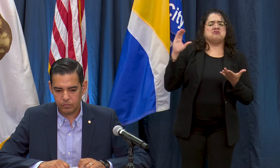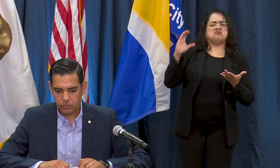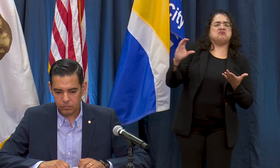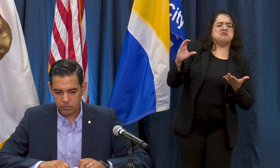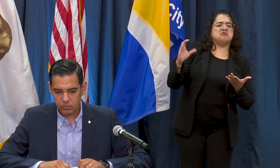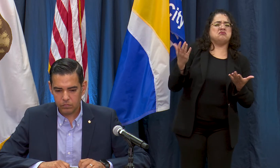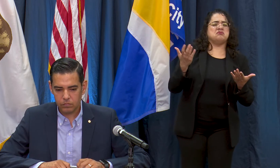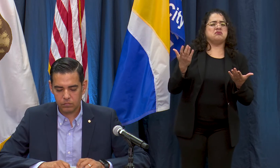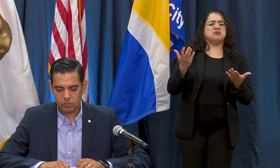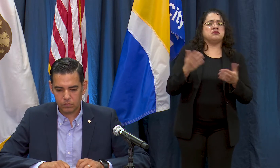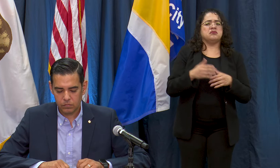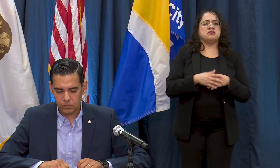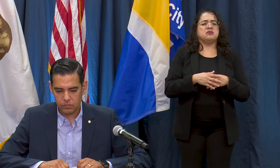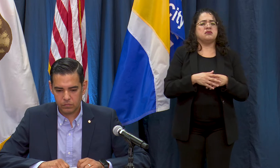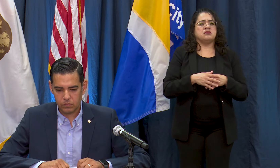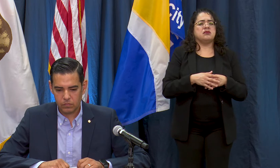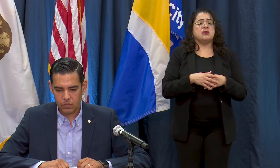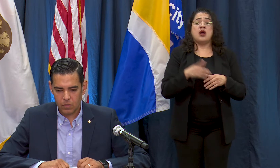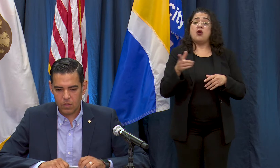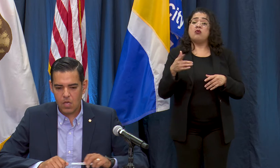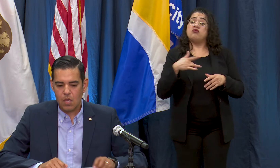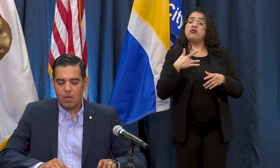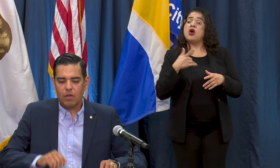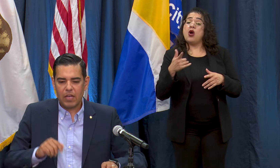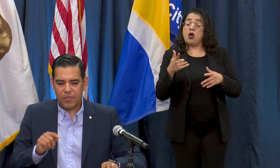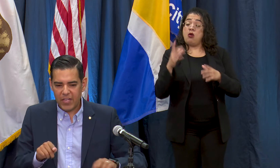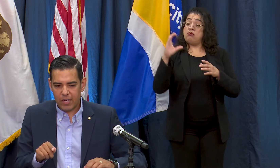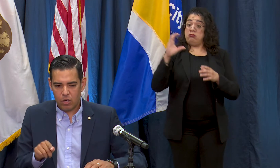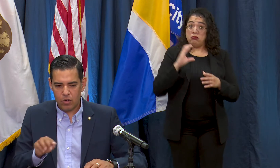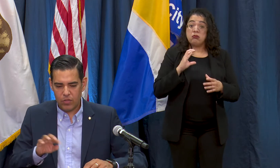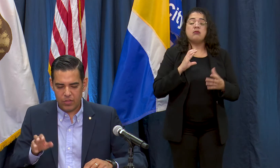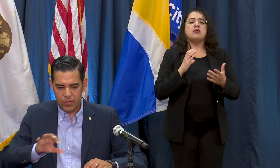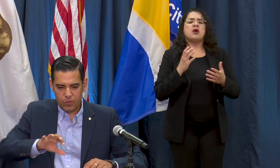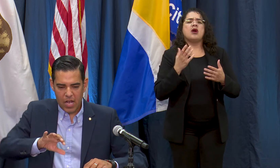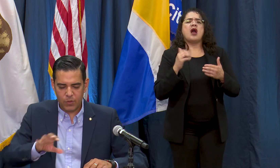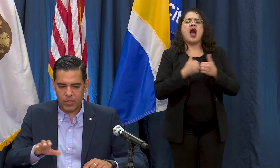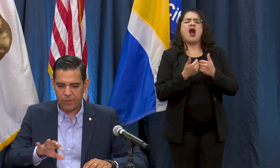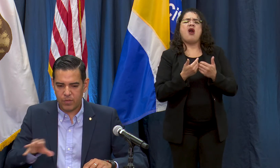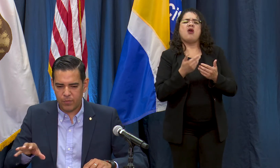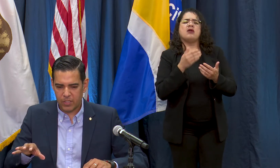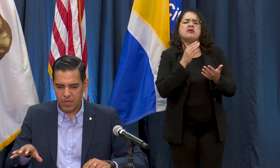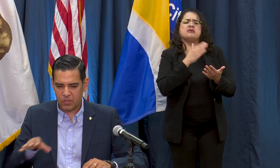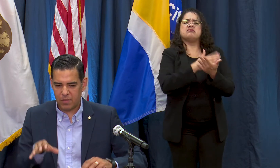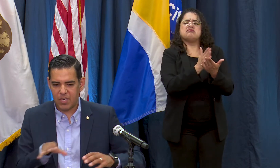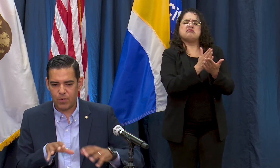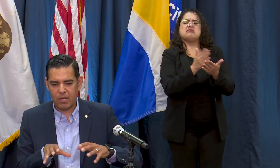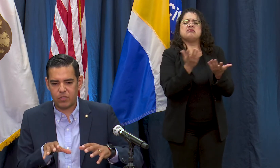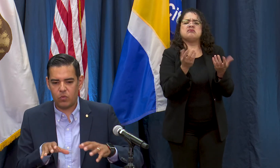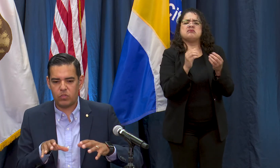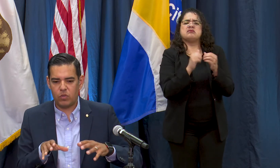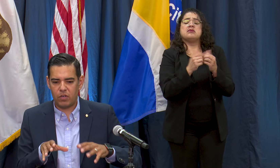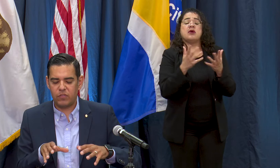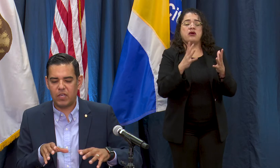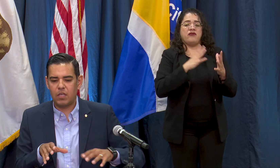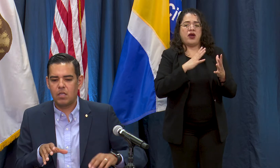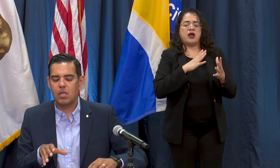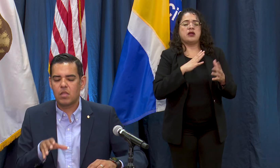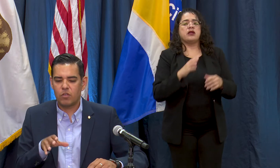about how long each would use that money? I think I heard how much we get from different parts so let me separate it out. So there's